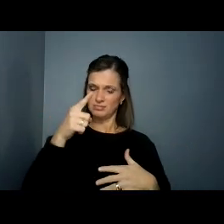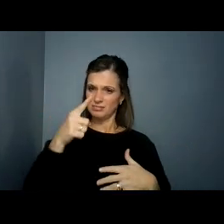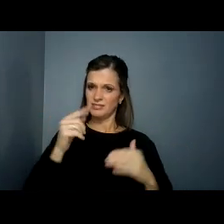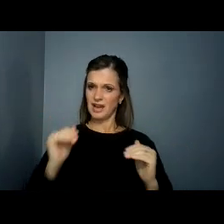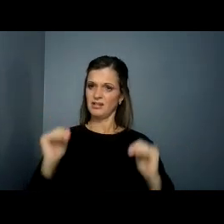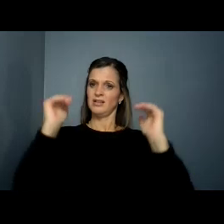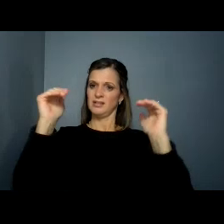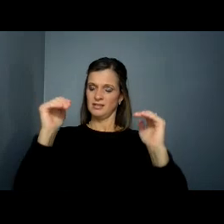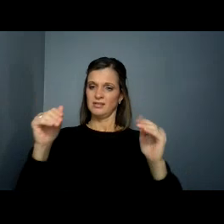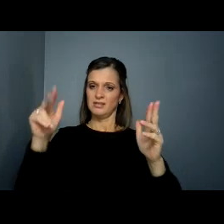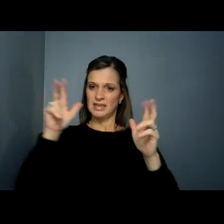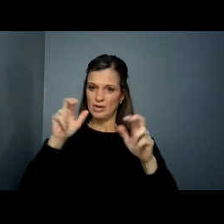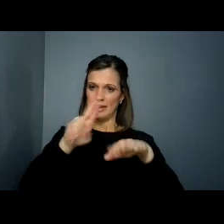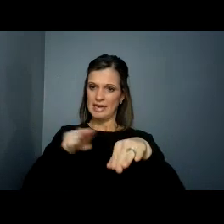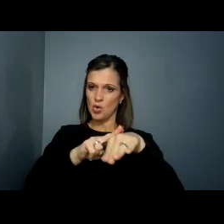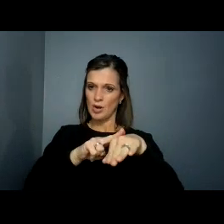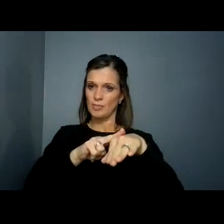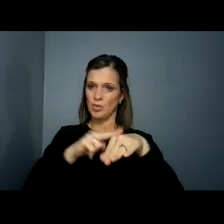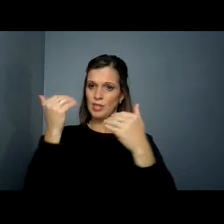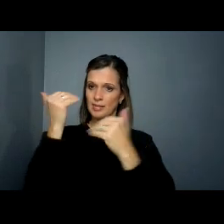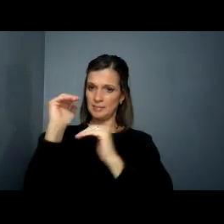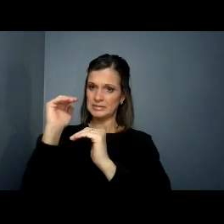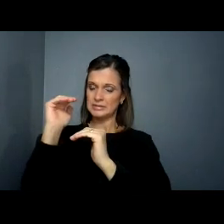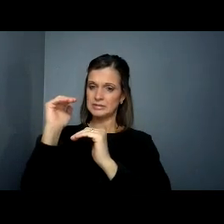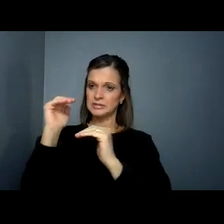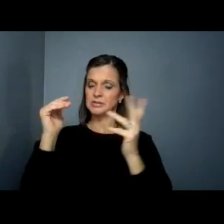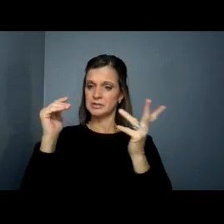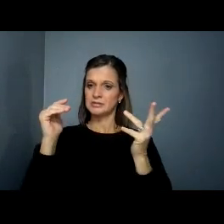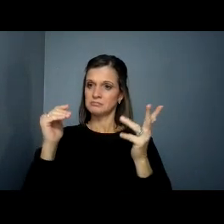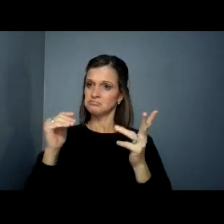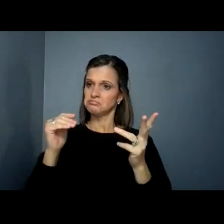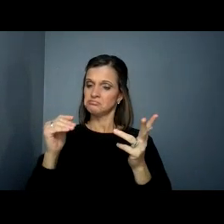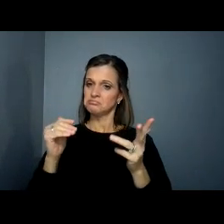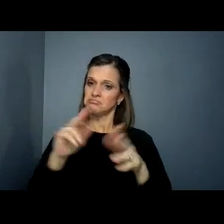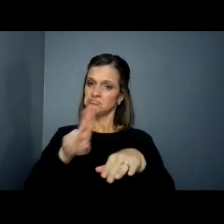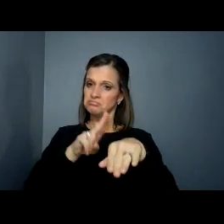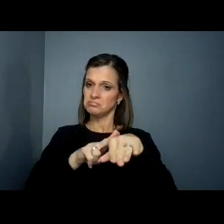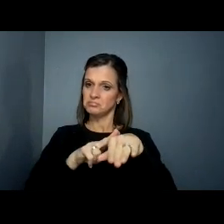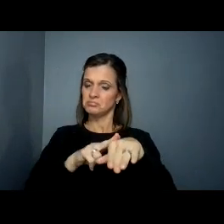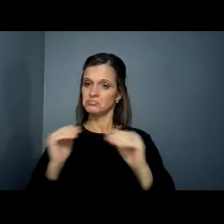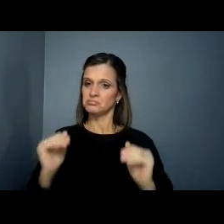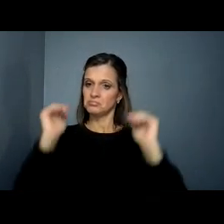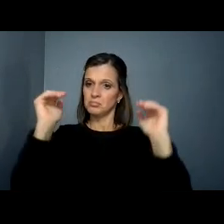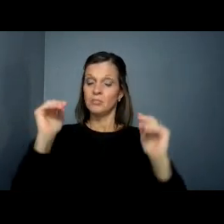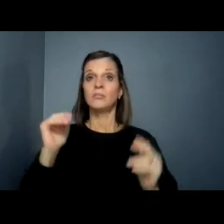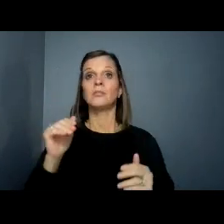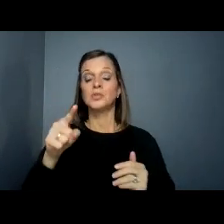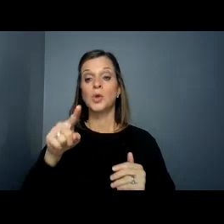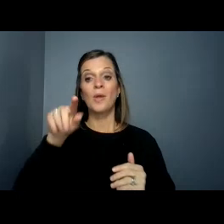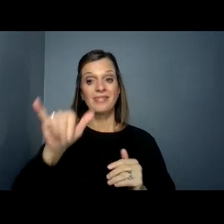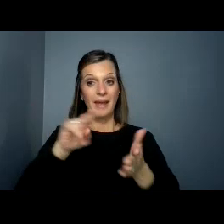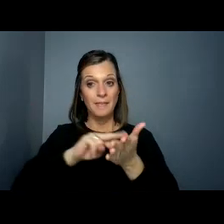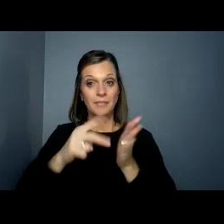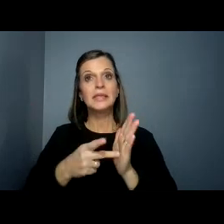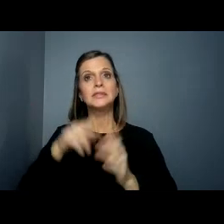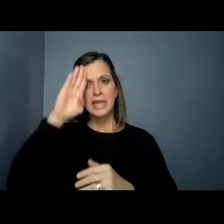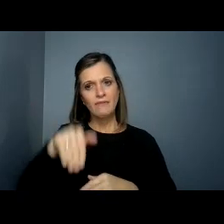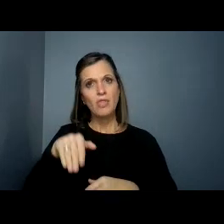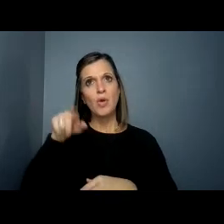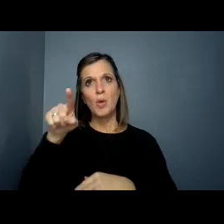So that tells me that even though this isn't functioning like it should.